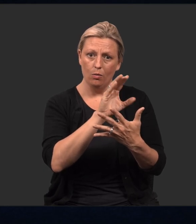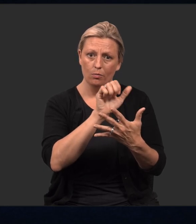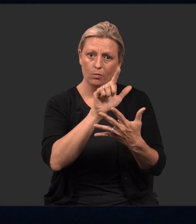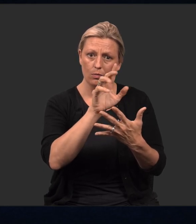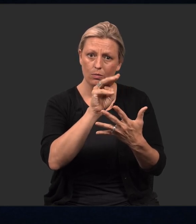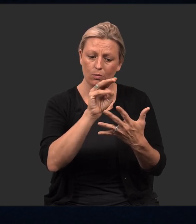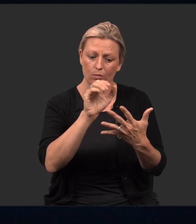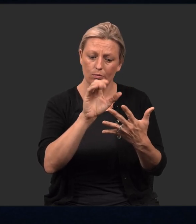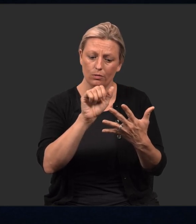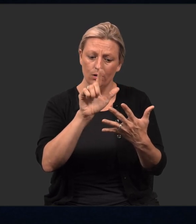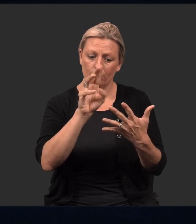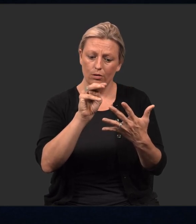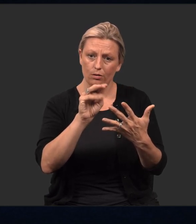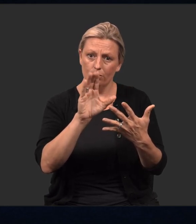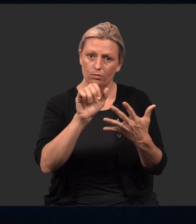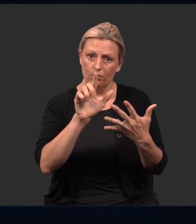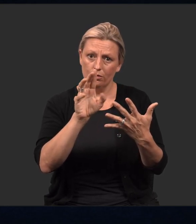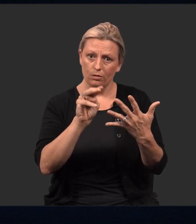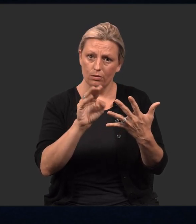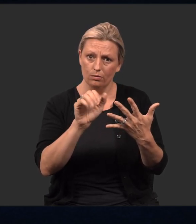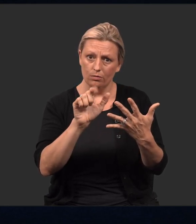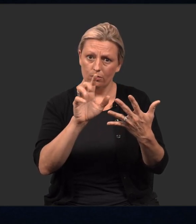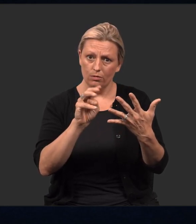Calm.